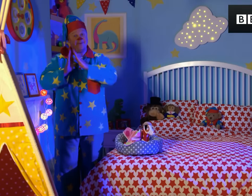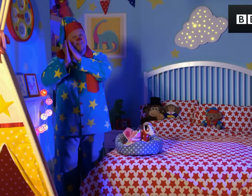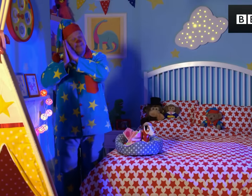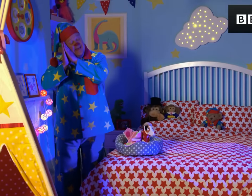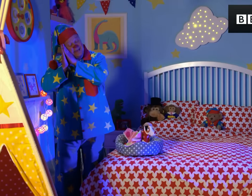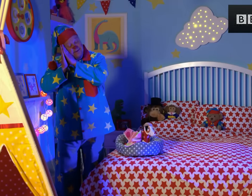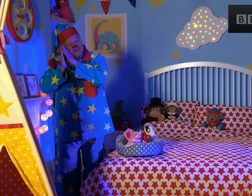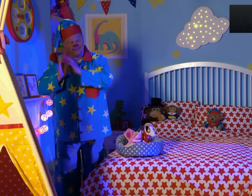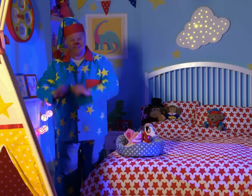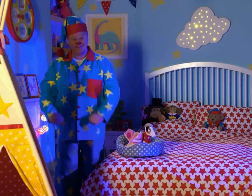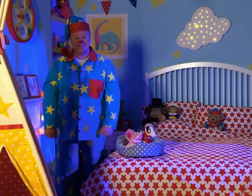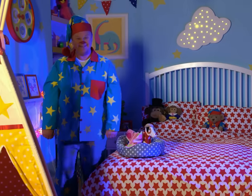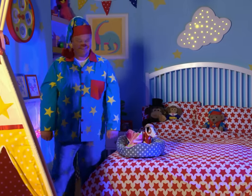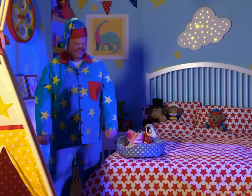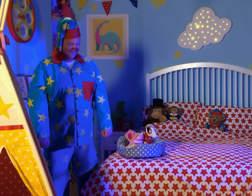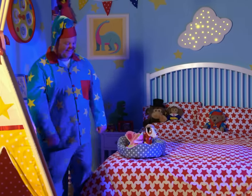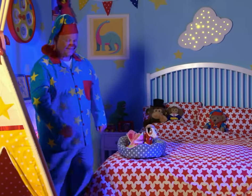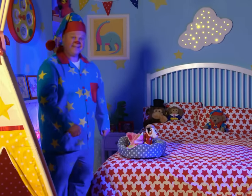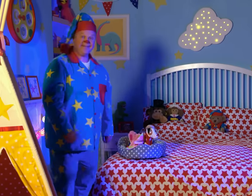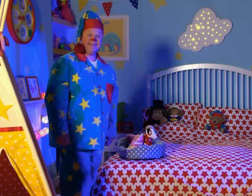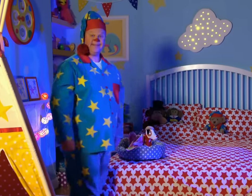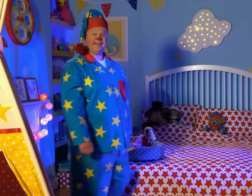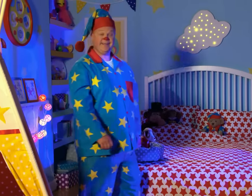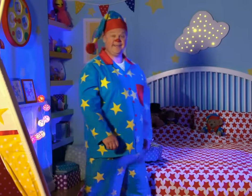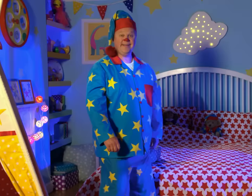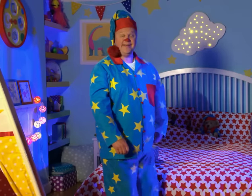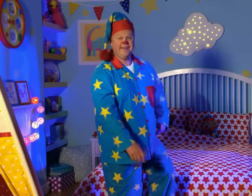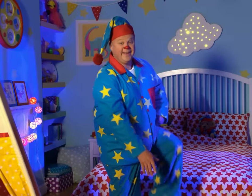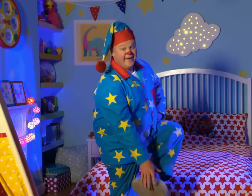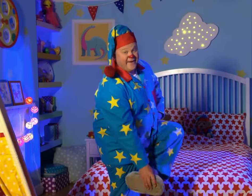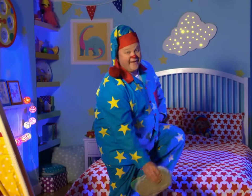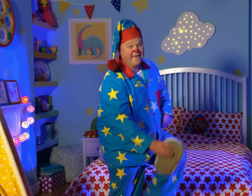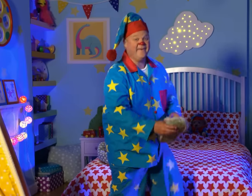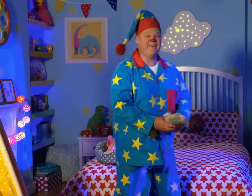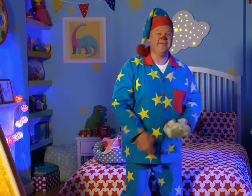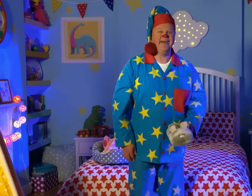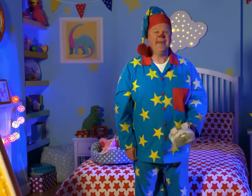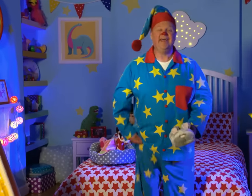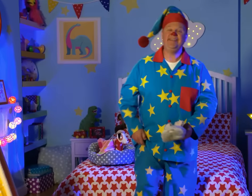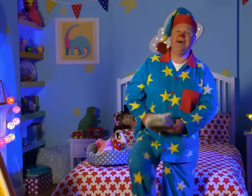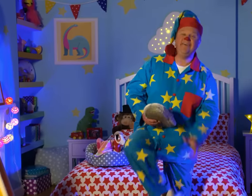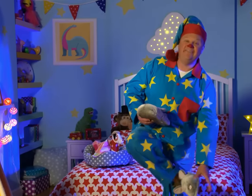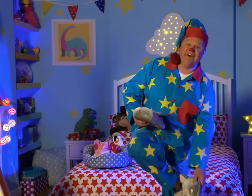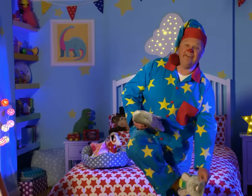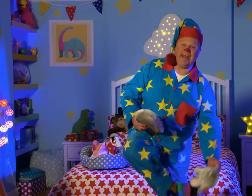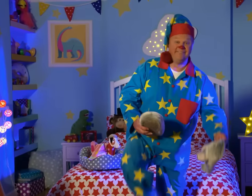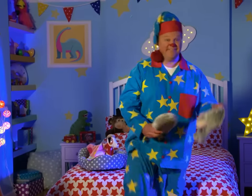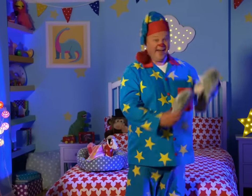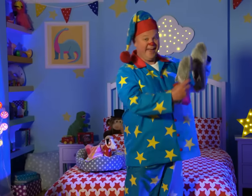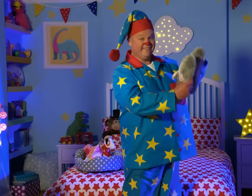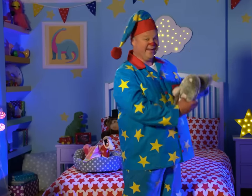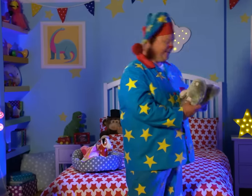to sleep make sure you leave some room in the bed for you mr tumble oh don't worry i will